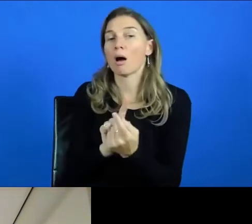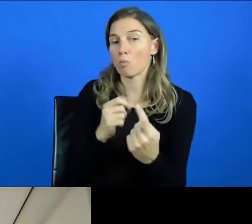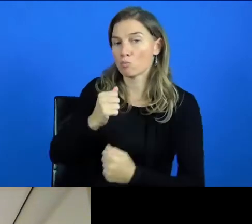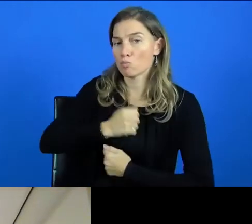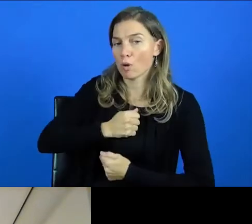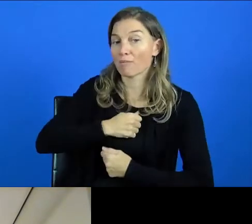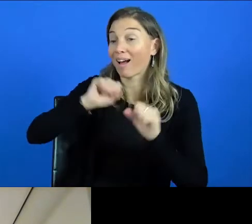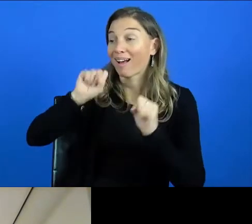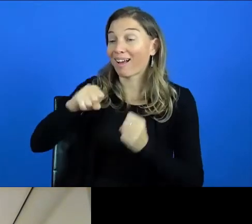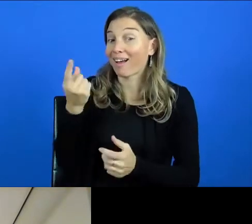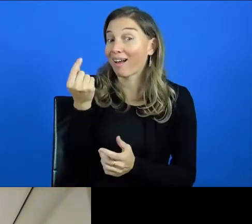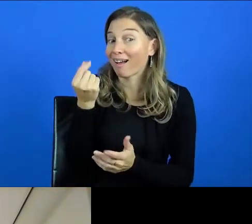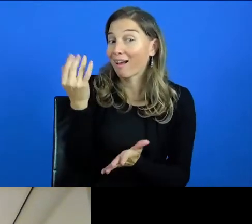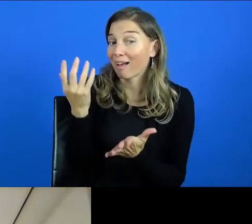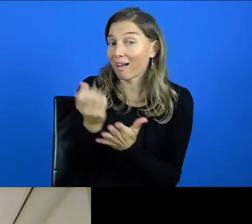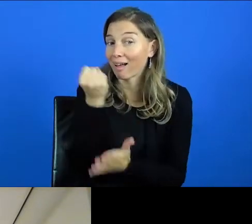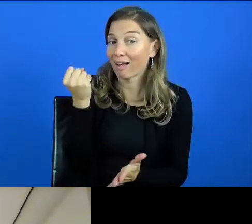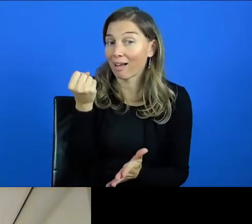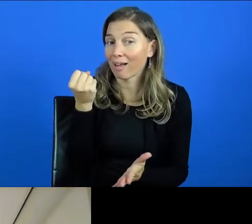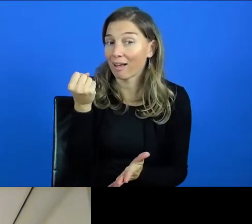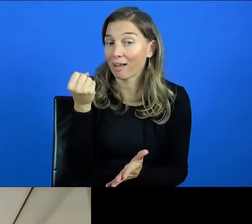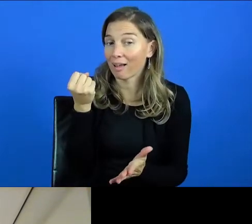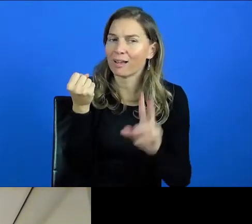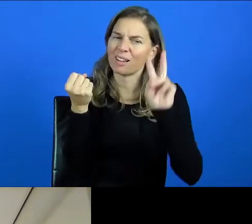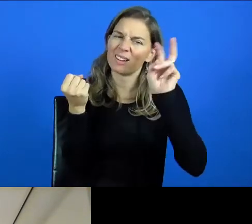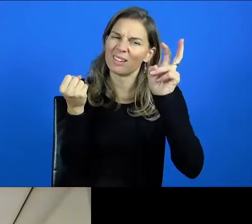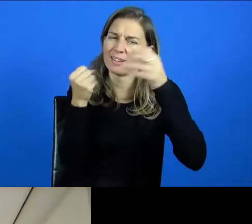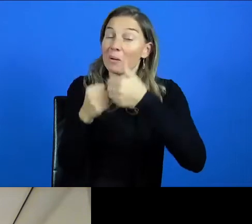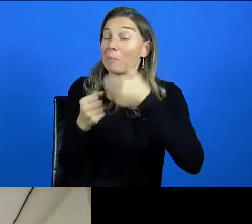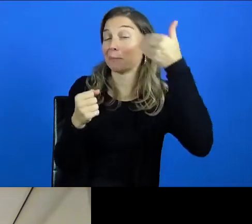of the cases you dealt with in your past life as administrator,